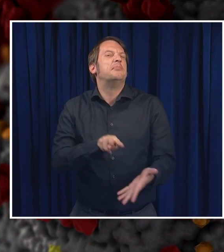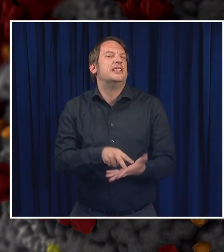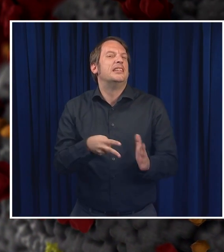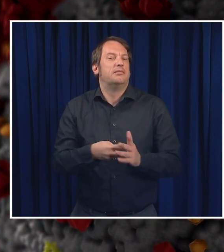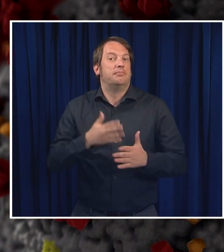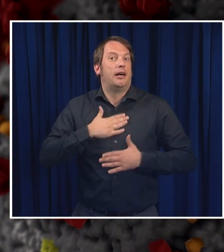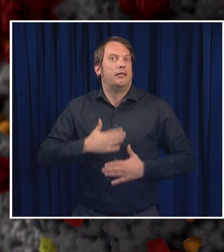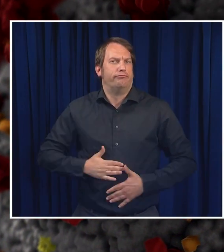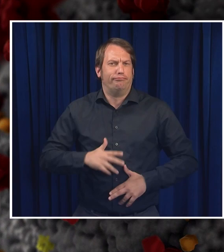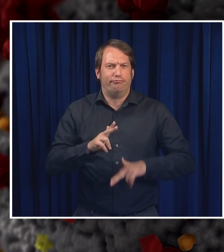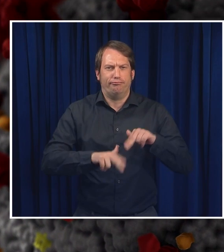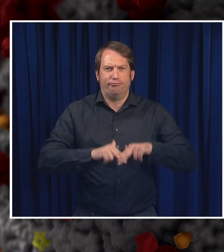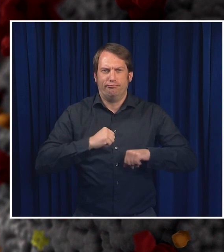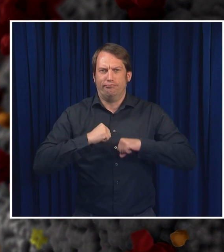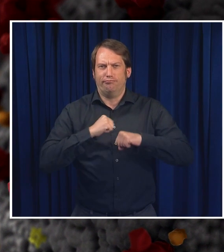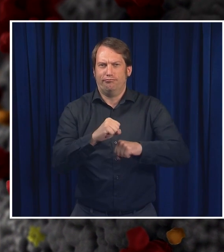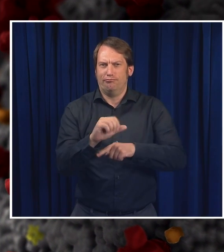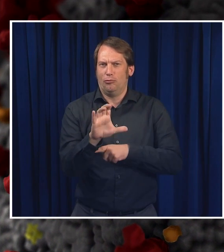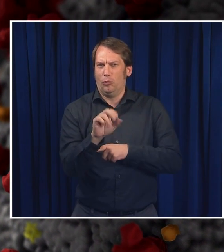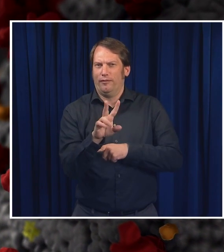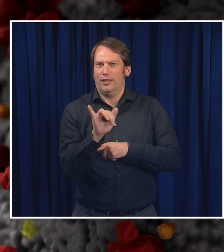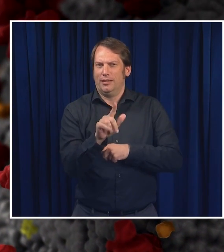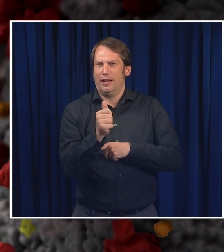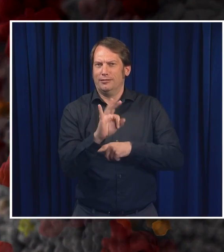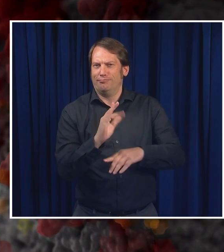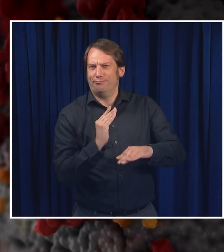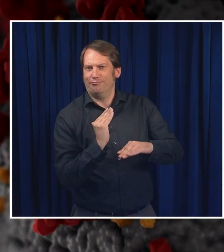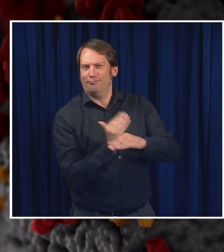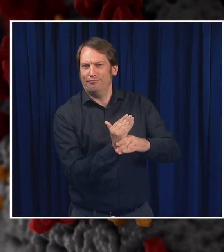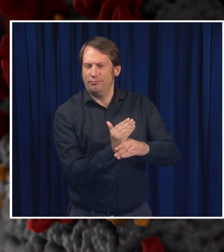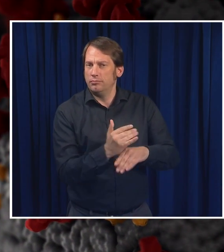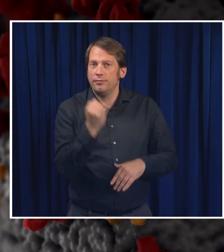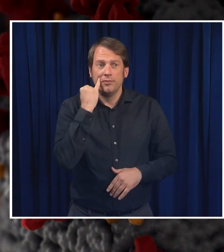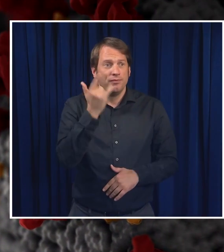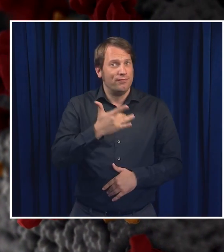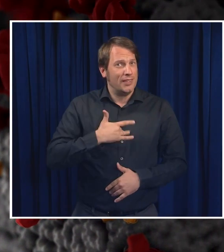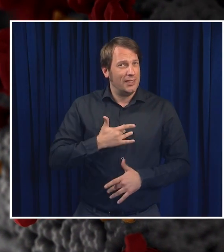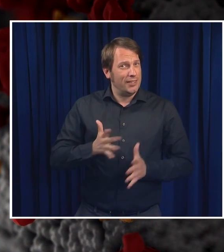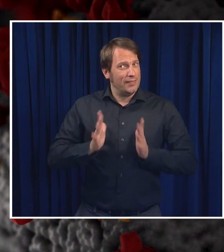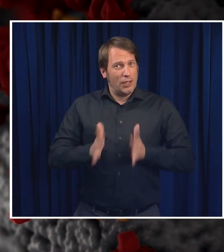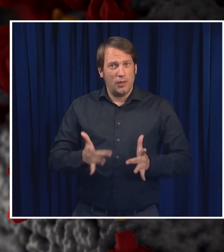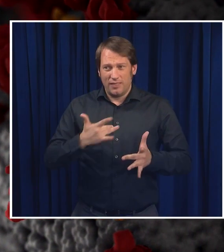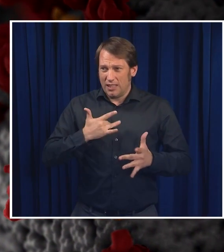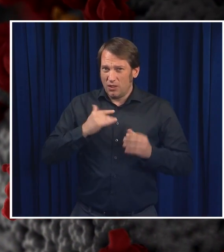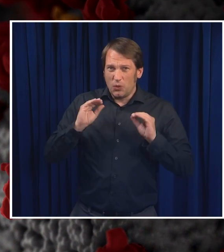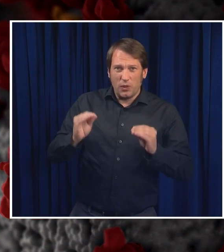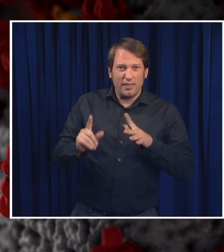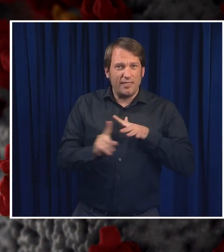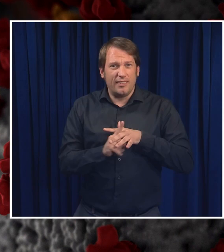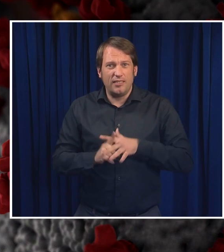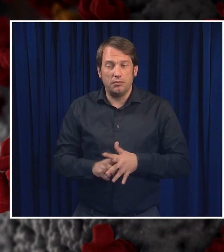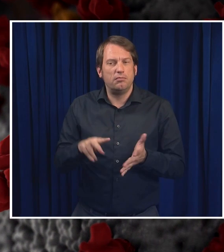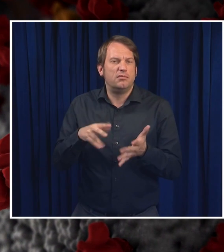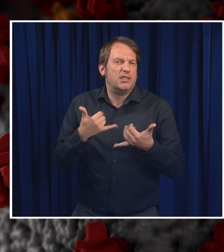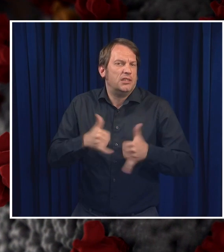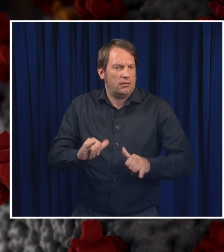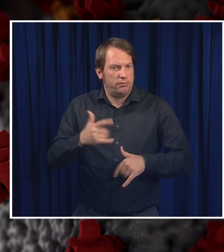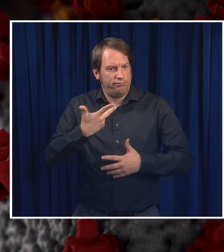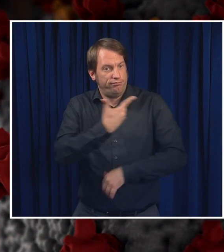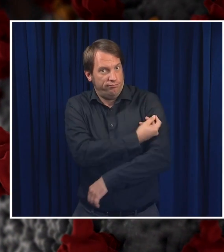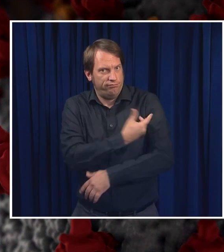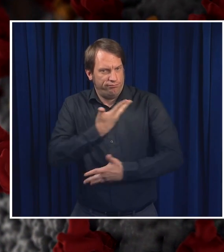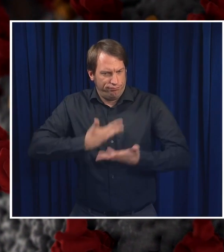protection from Covid-19. Even if you have no side effects, the vaccine is still working.